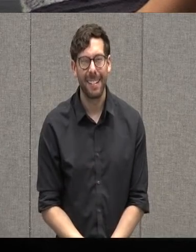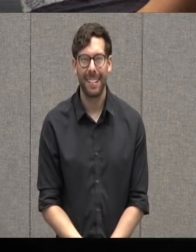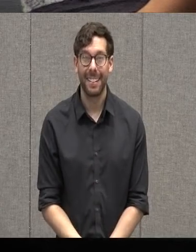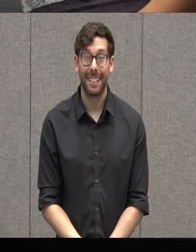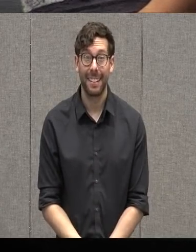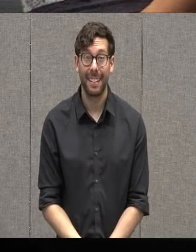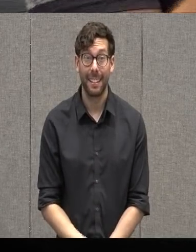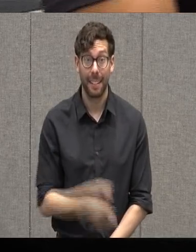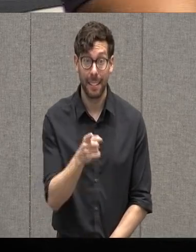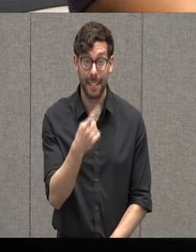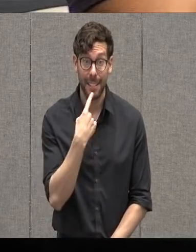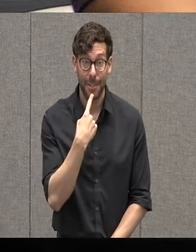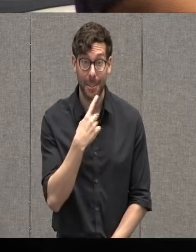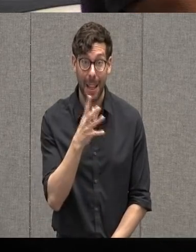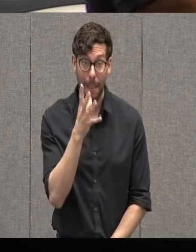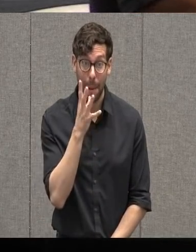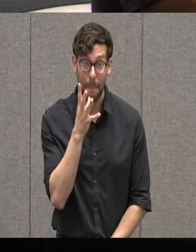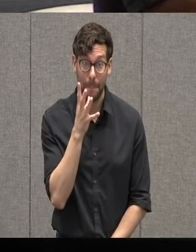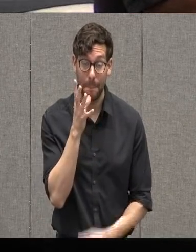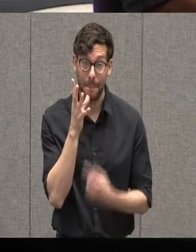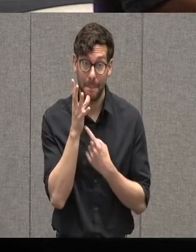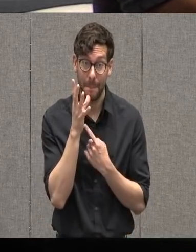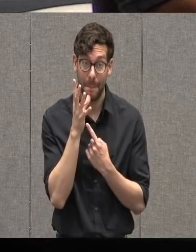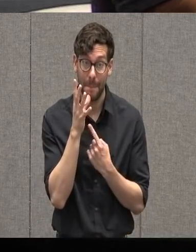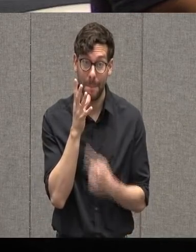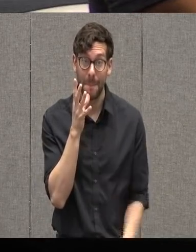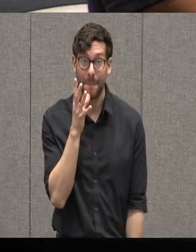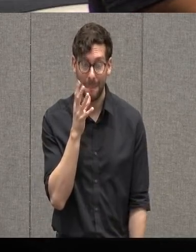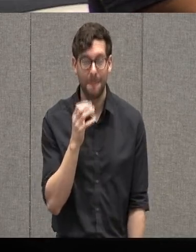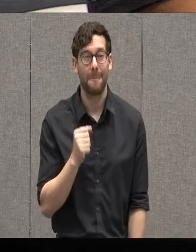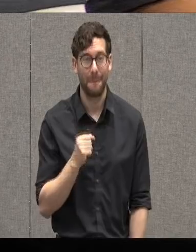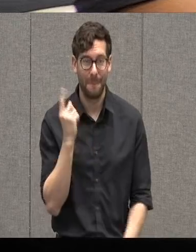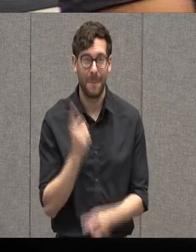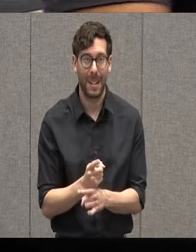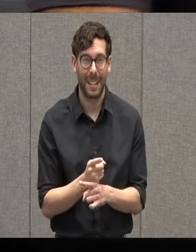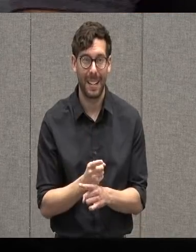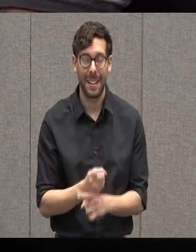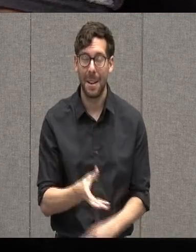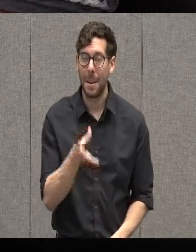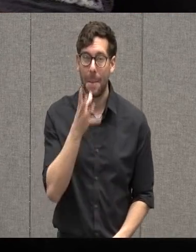Did you say Mom? Mother, you're right. Mother's wishing that.